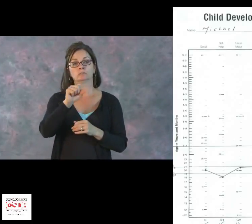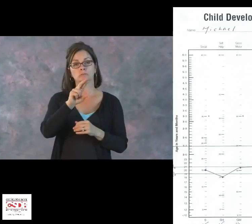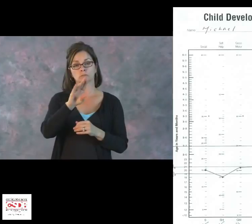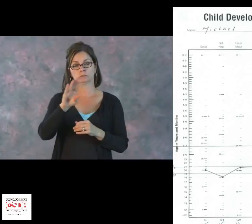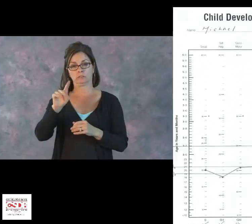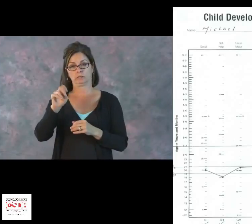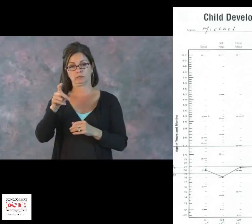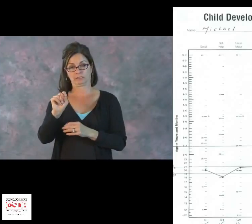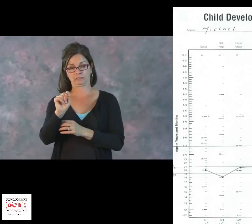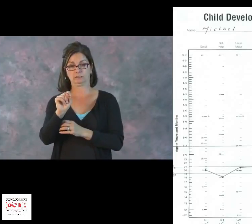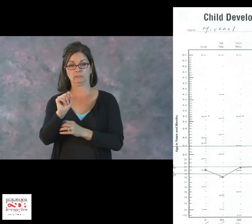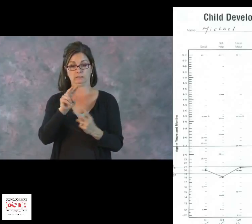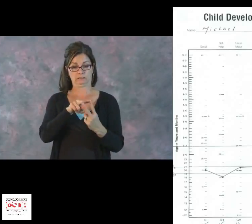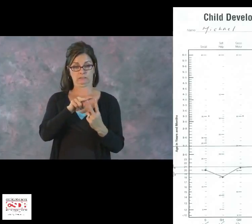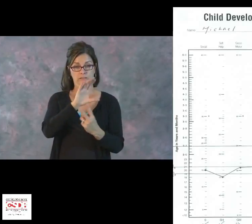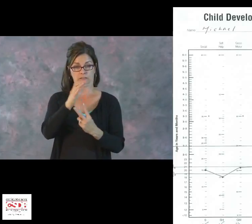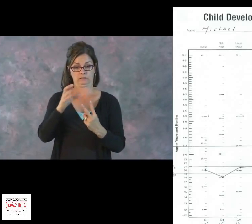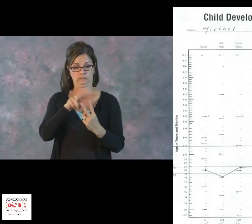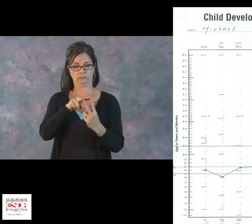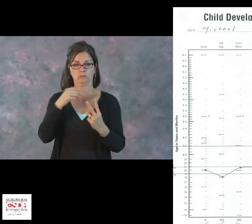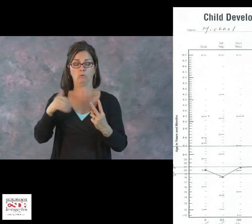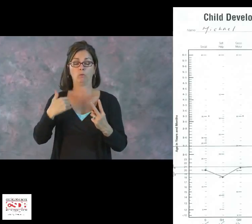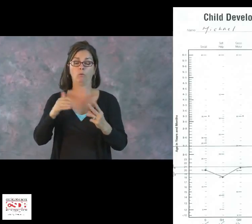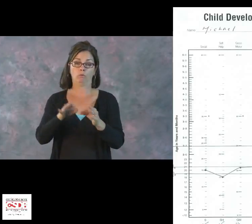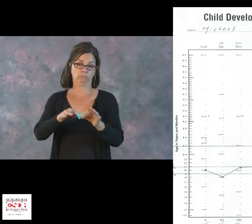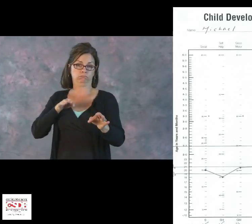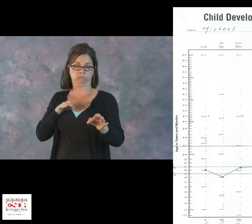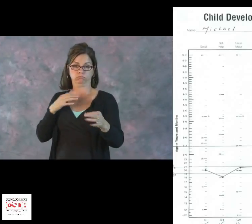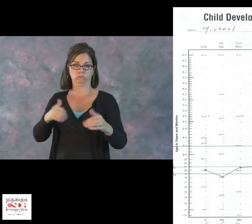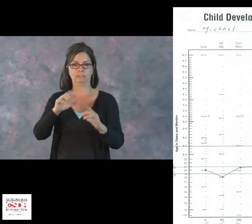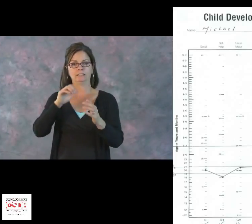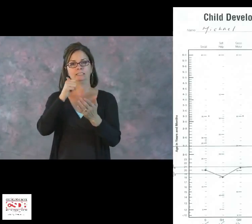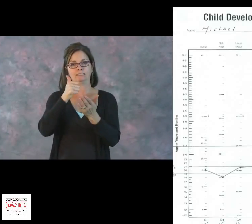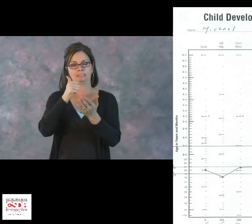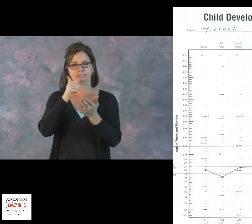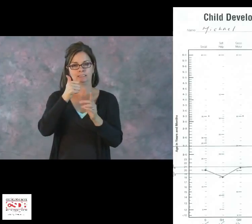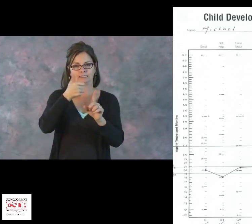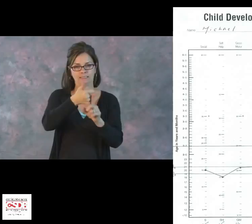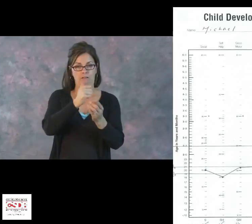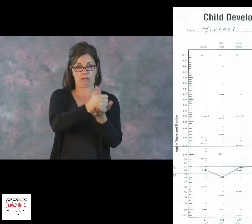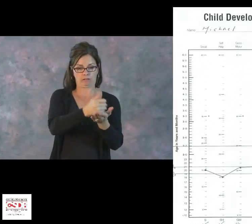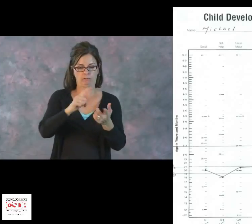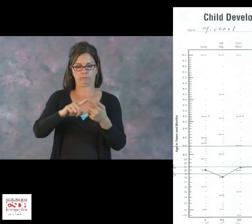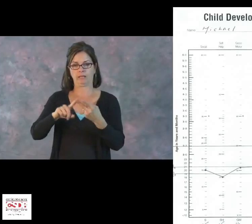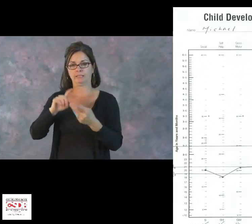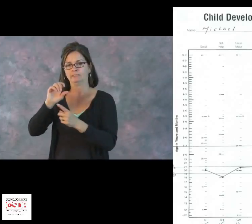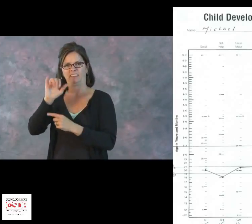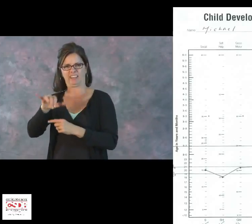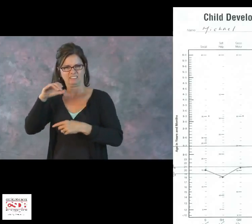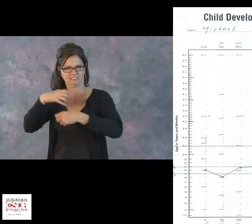significantly delayed are the Self Help and the Situation Comprehension.